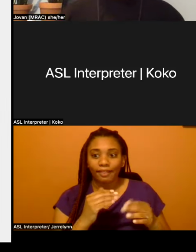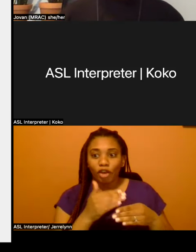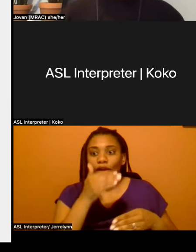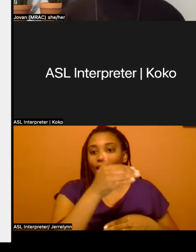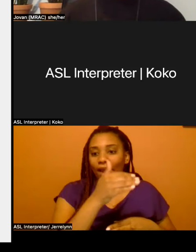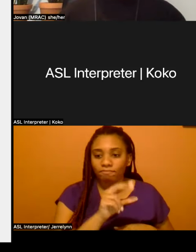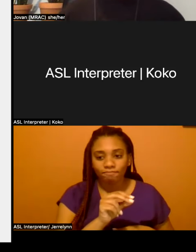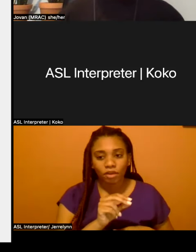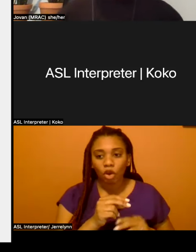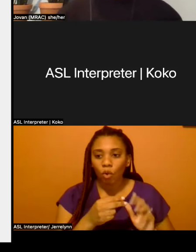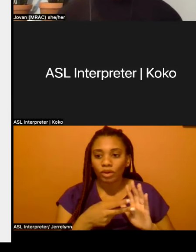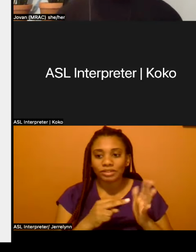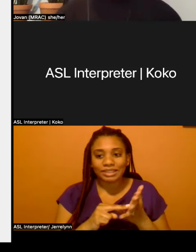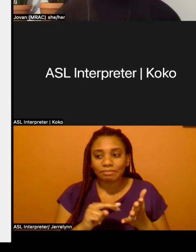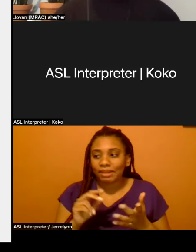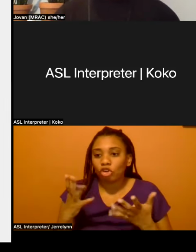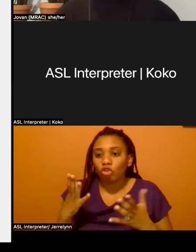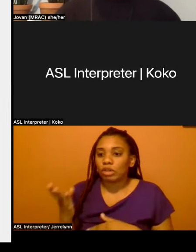It doesn't give them a leg up on anybody.